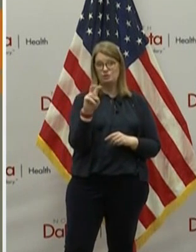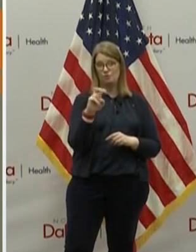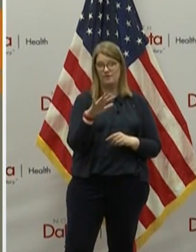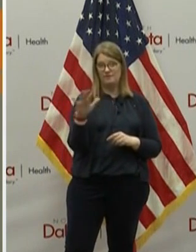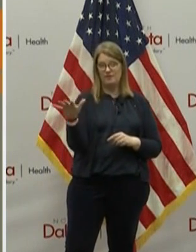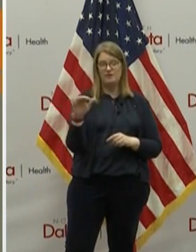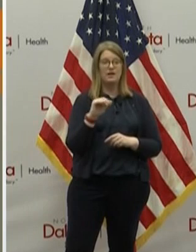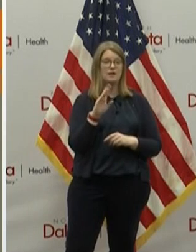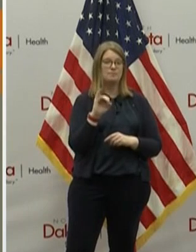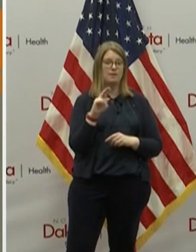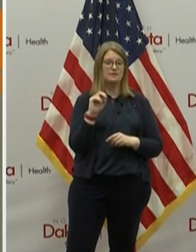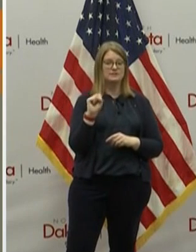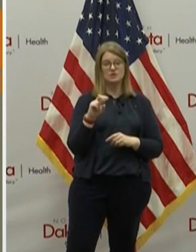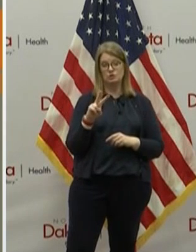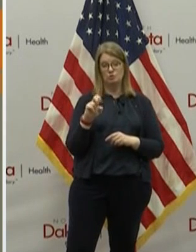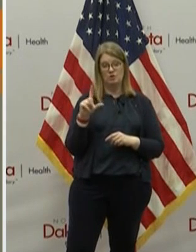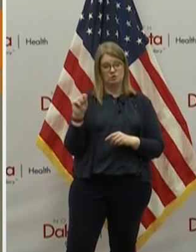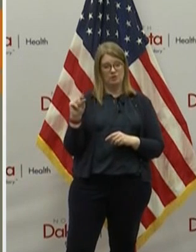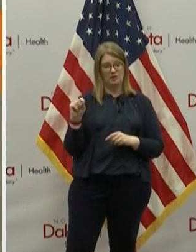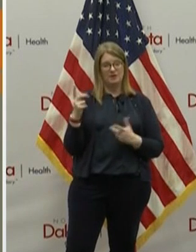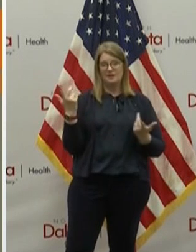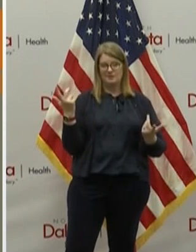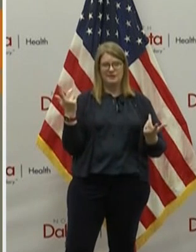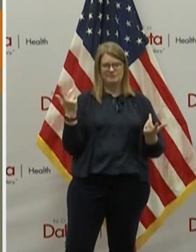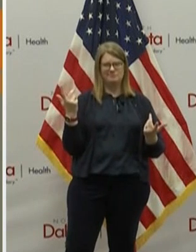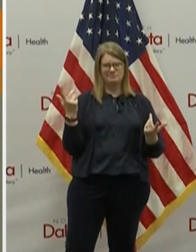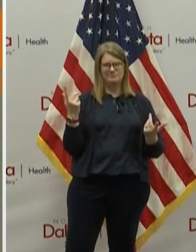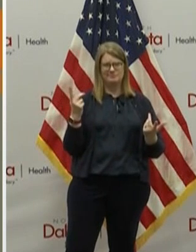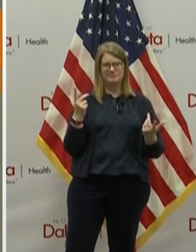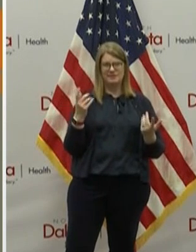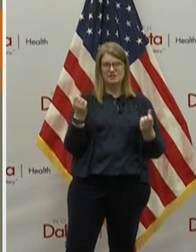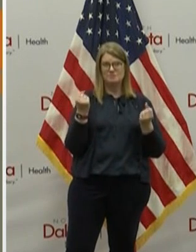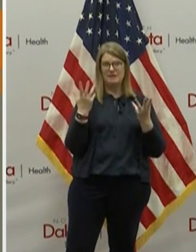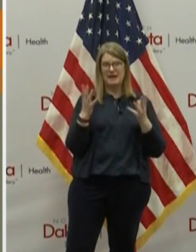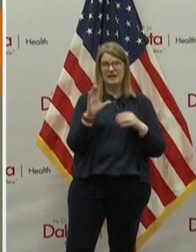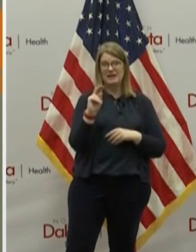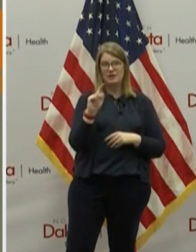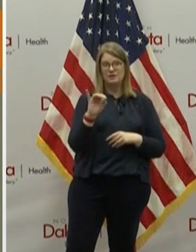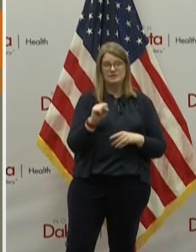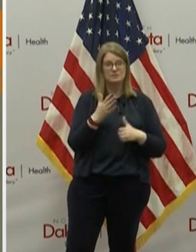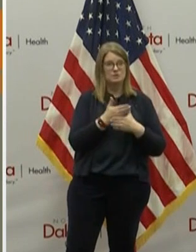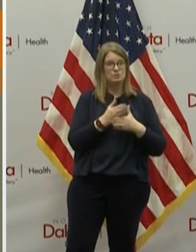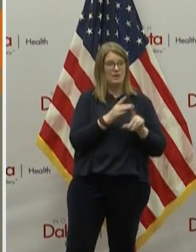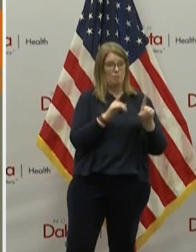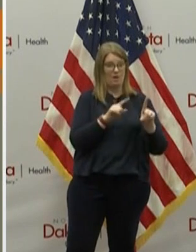WALSH WITH 327. LOW POPULATION THERE. WILLIAMS 315. ROLET 255.